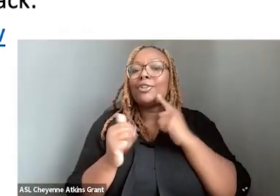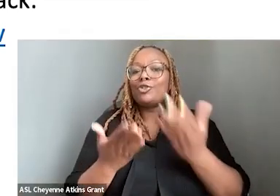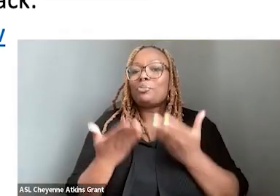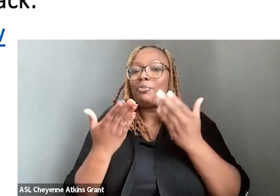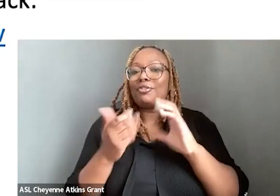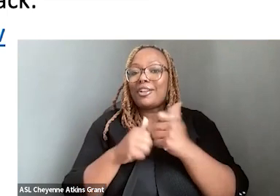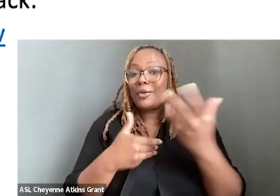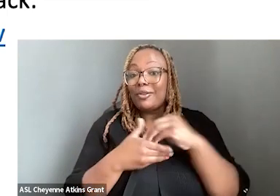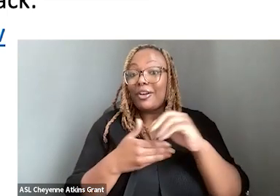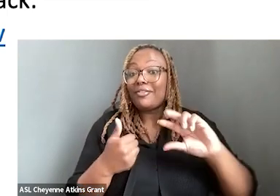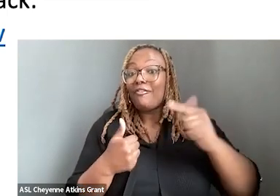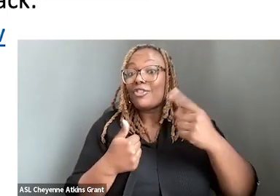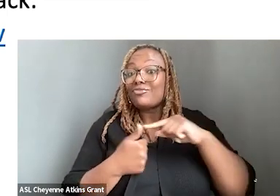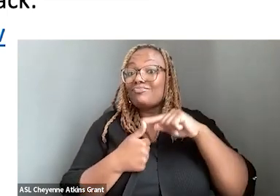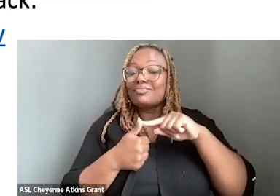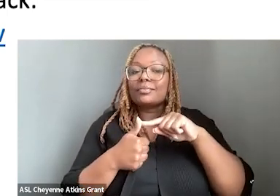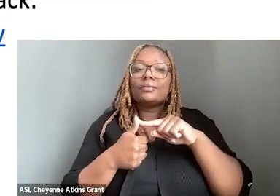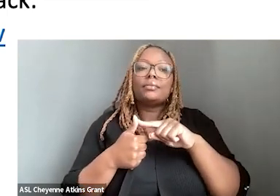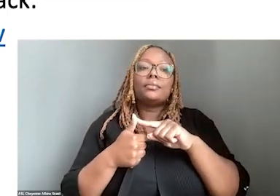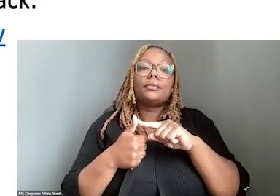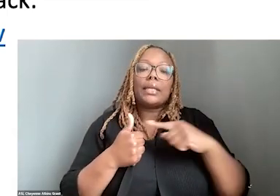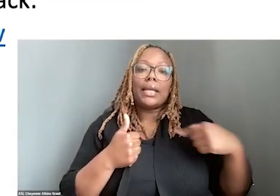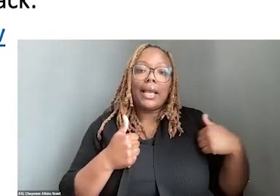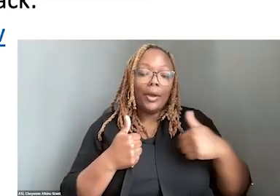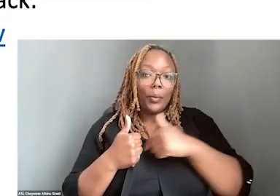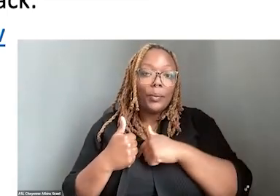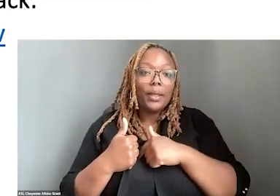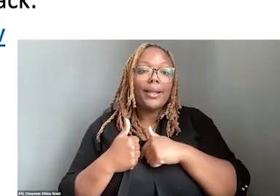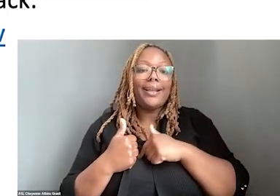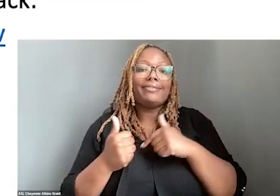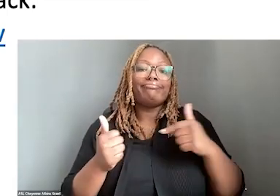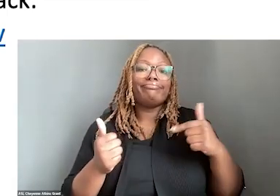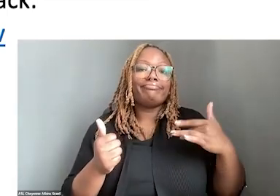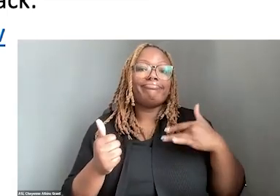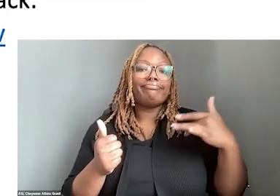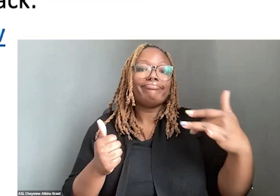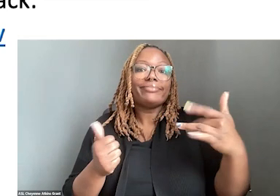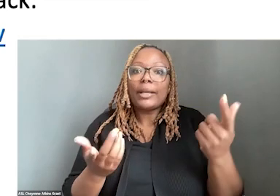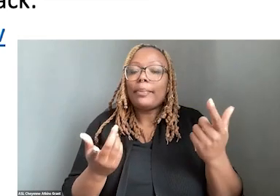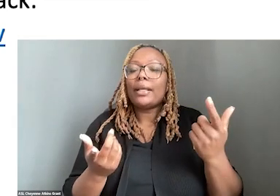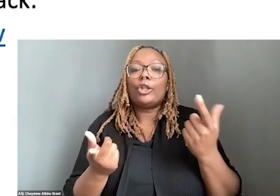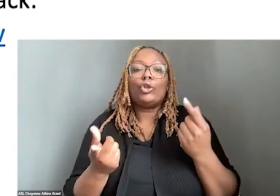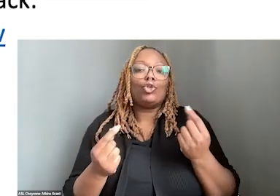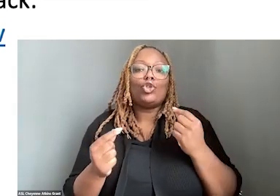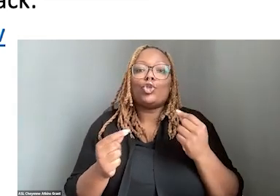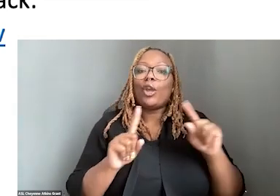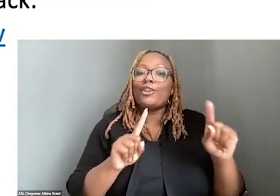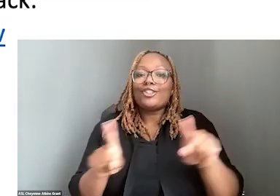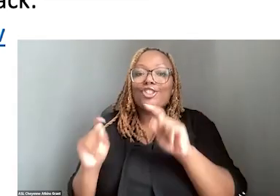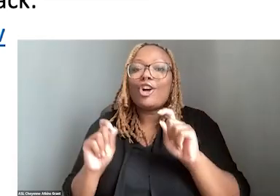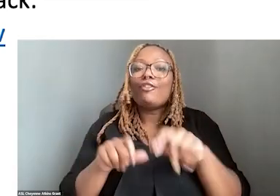Number one is we are often constantly doing surveys and workshops